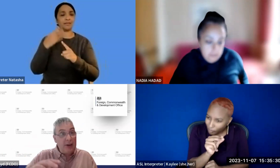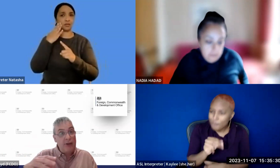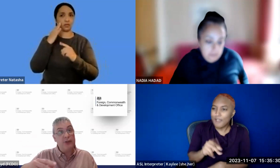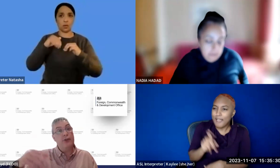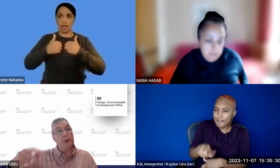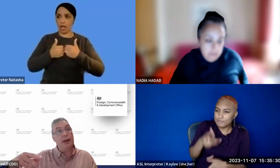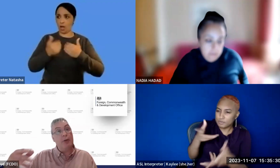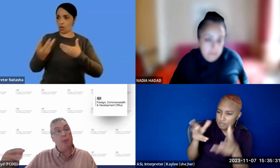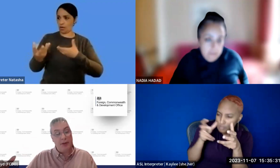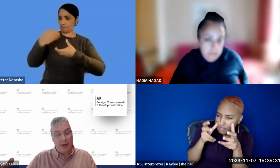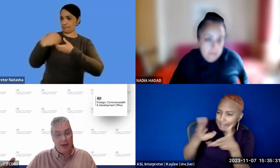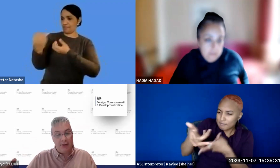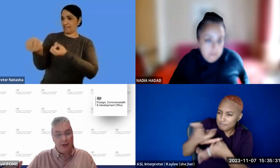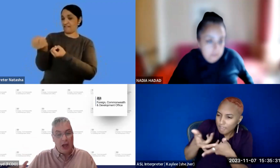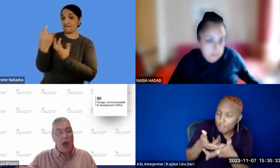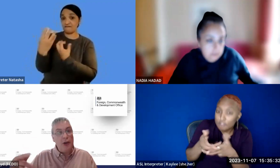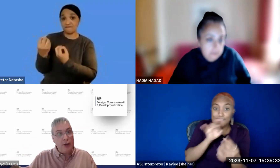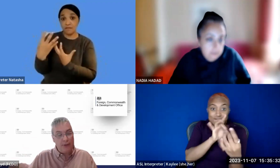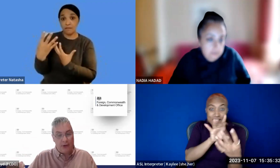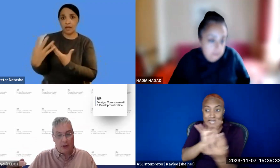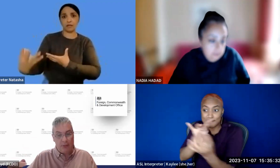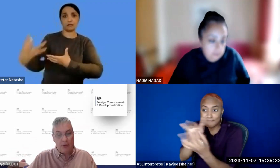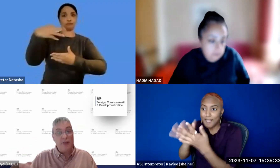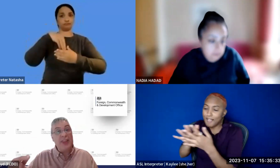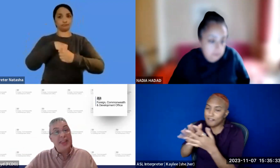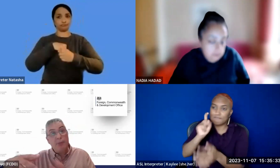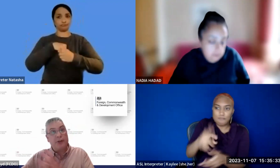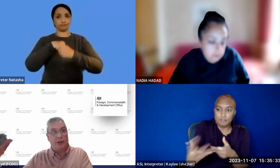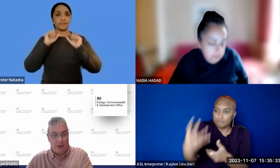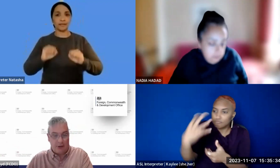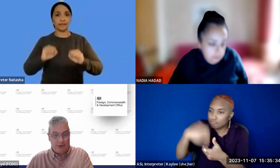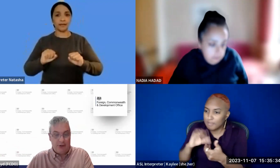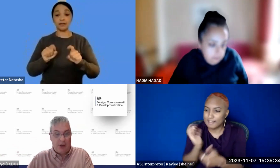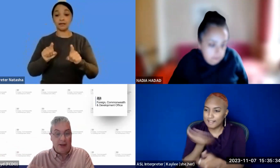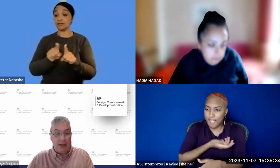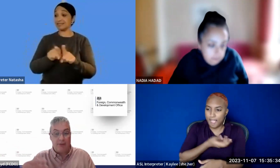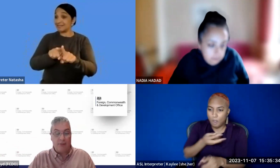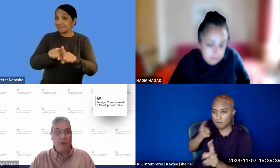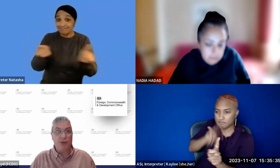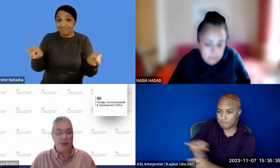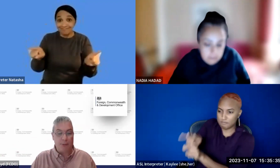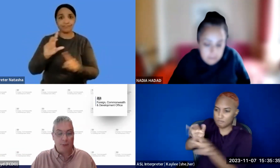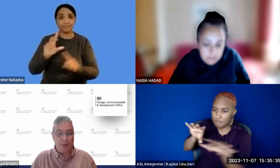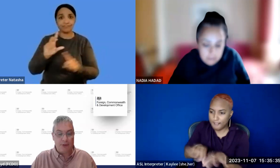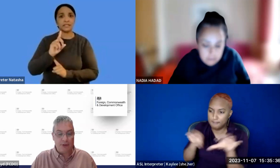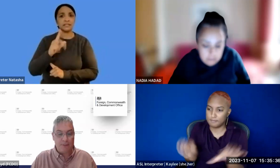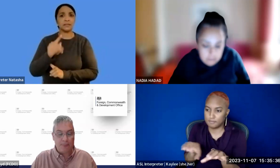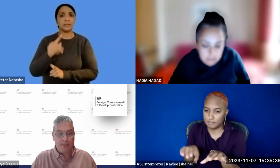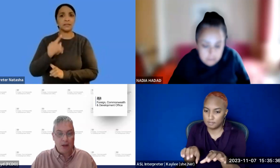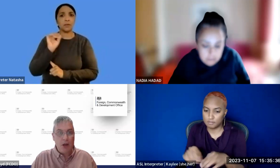And allow FPDs enough time for them to consult and give sensible responses.